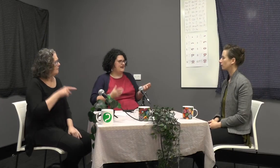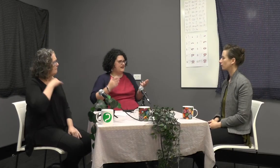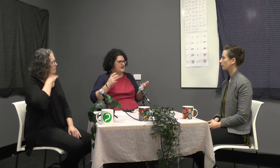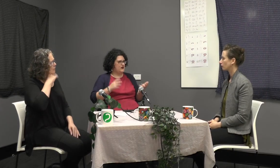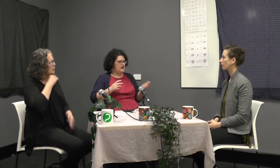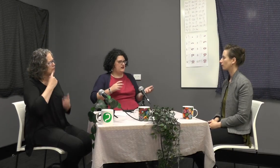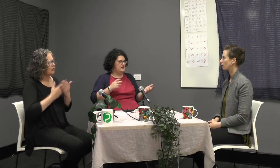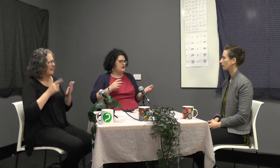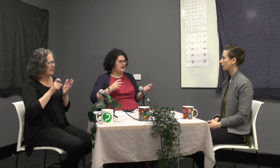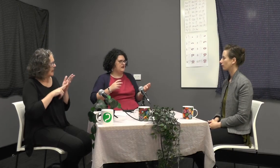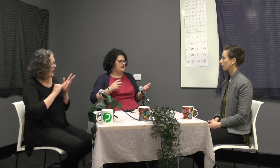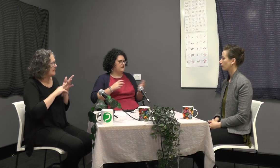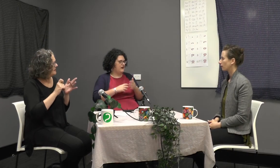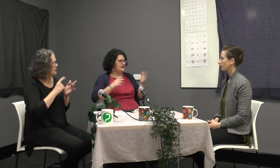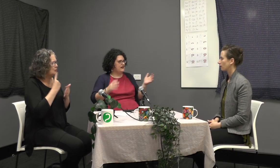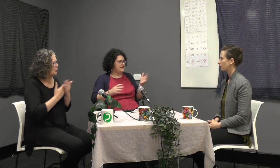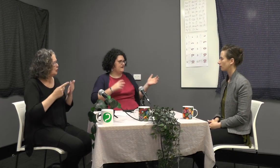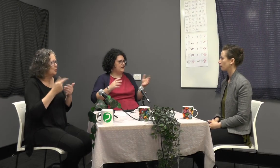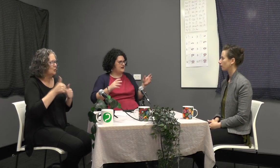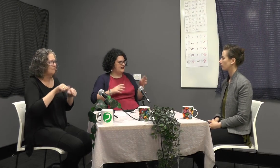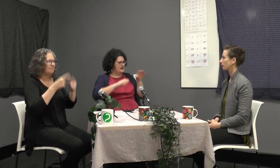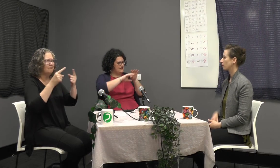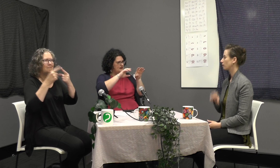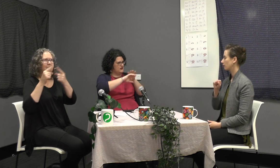in Auslan. G: The Frog Story is a classic story that’s used in various areas of linguistics because